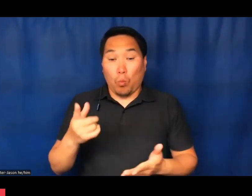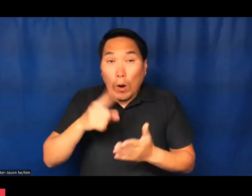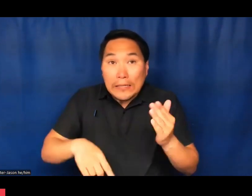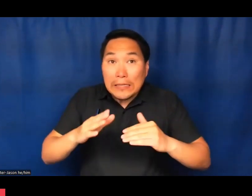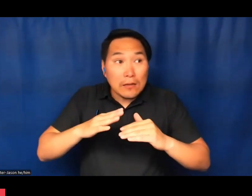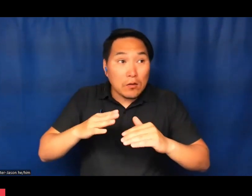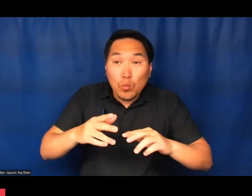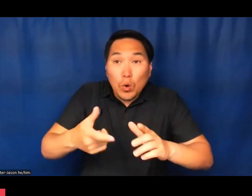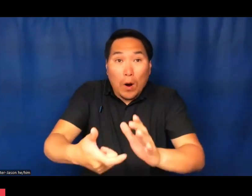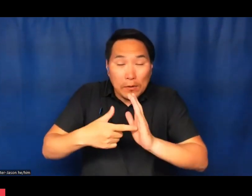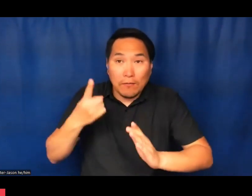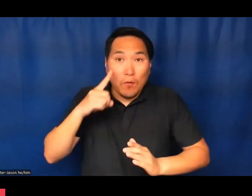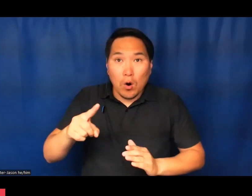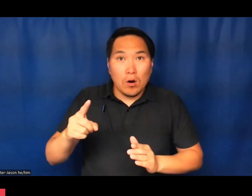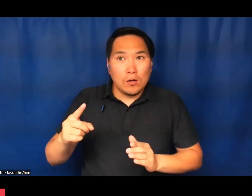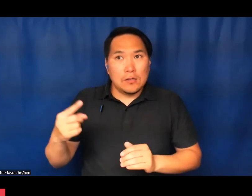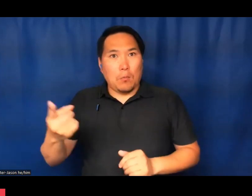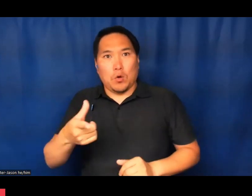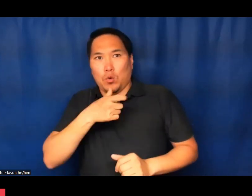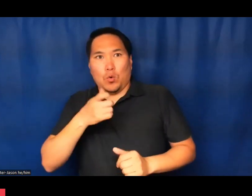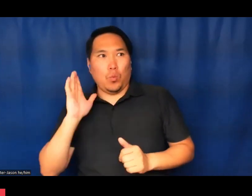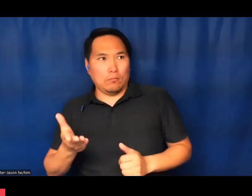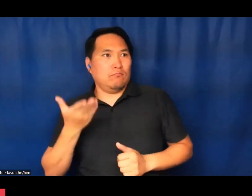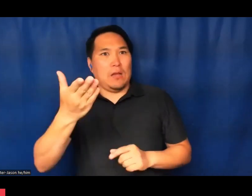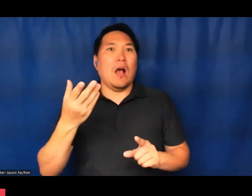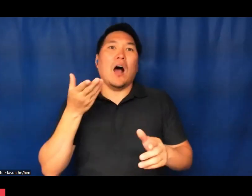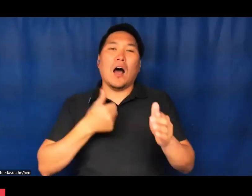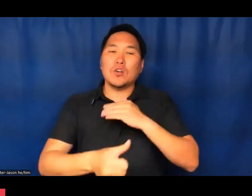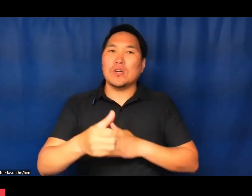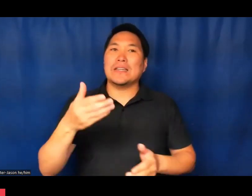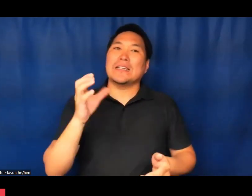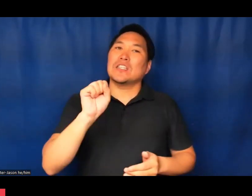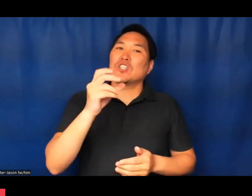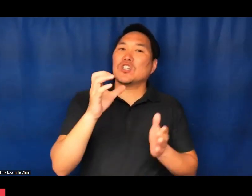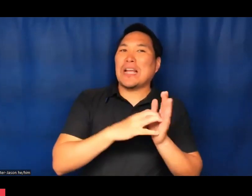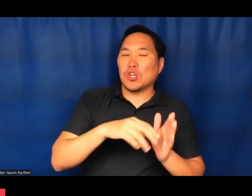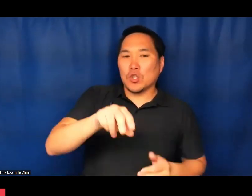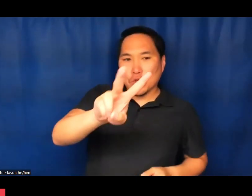for a claim brought under section 2 of the Voting Rights Act for a vote dilution case.